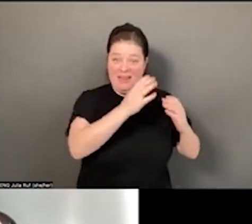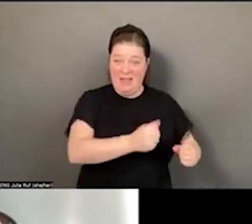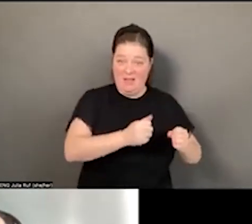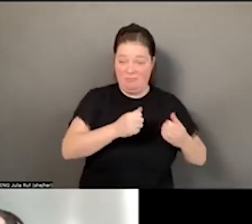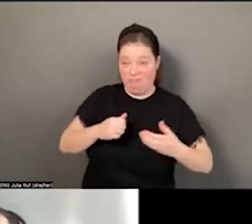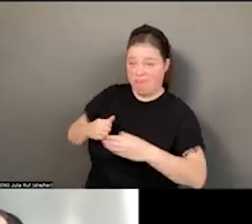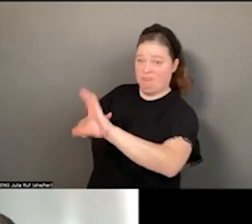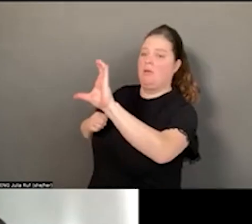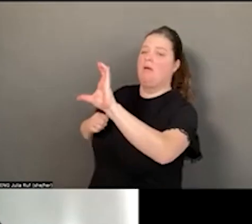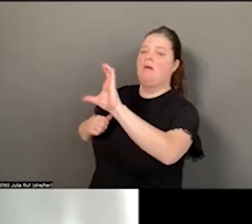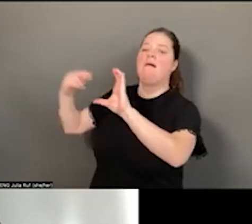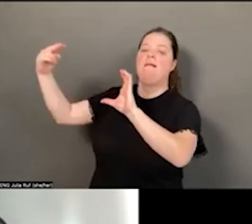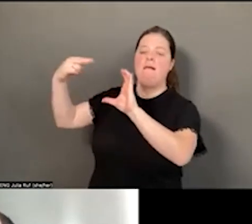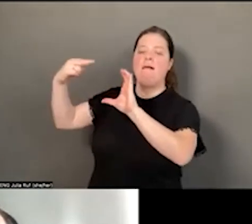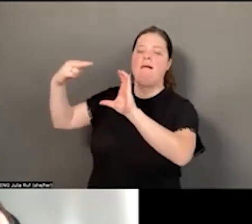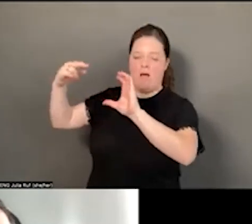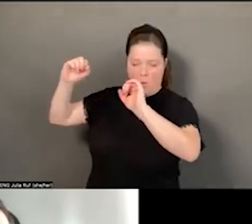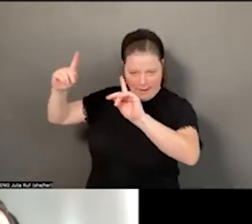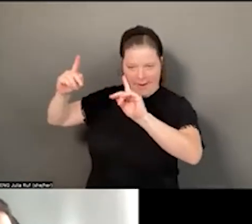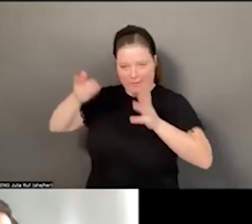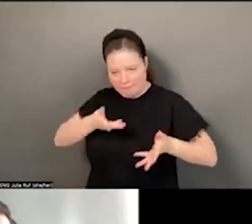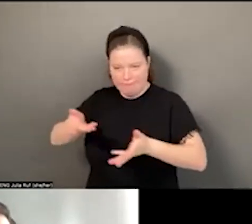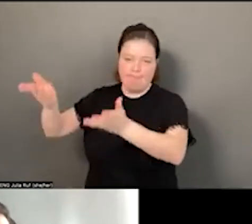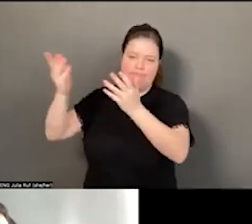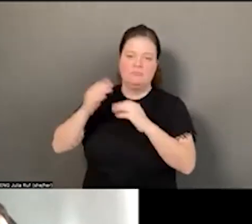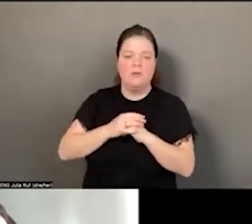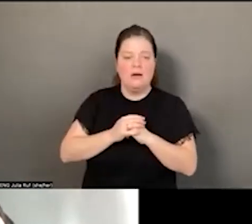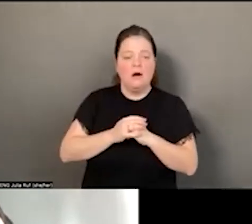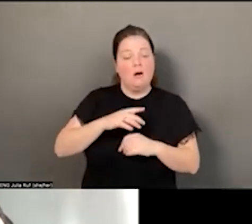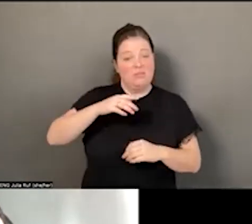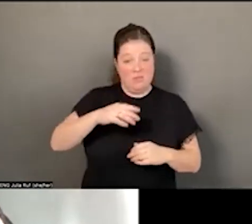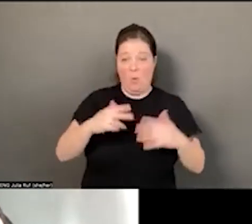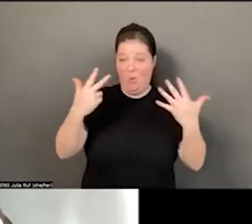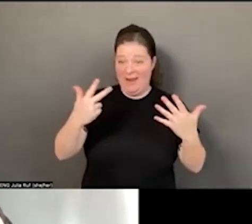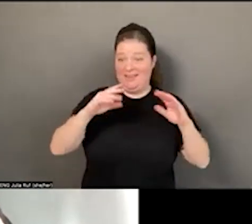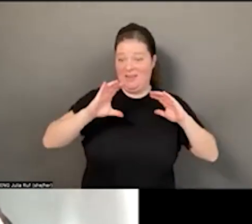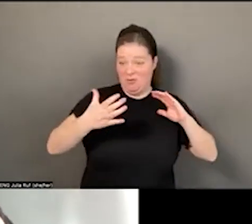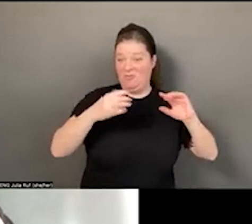And we expect this legislation to be proposed in autumn this year. So this will be a very,